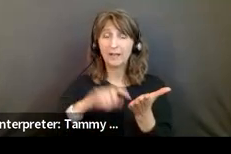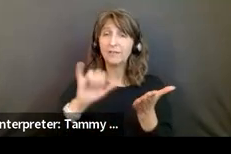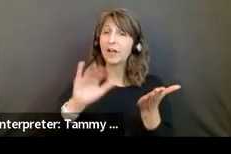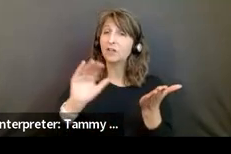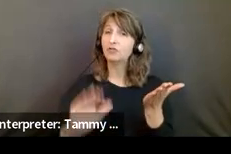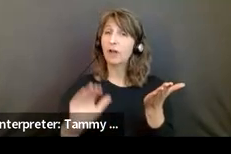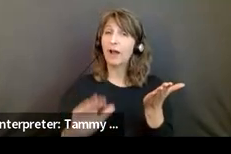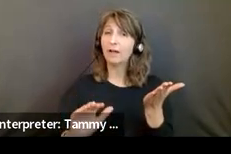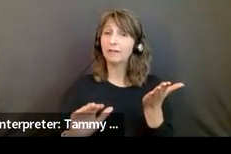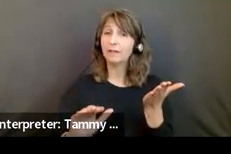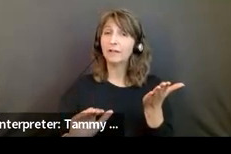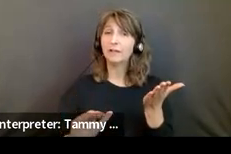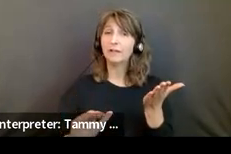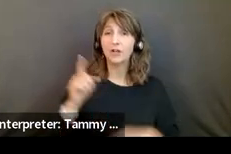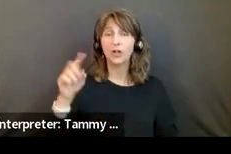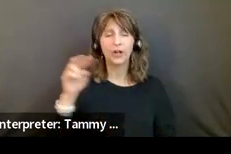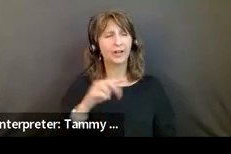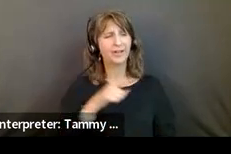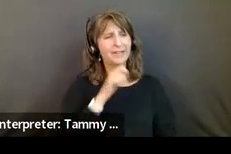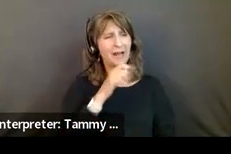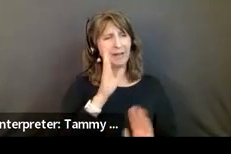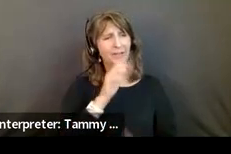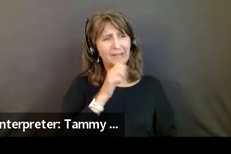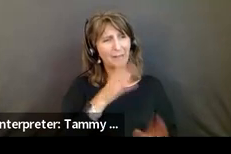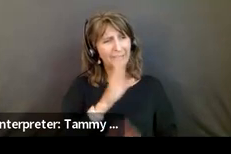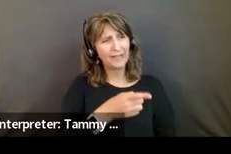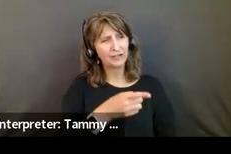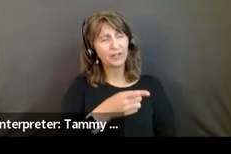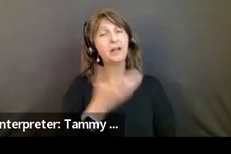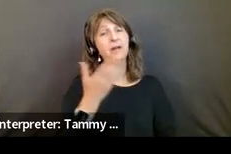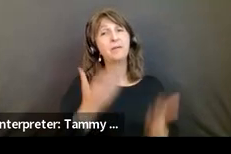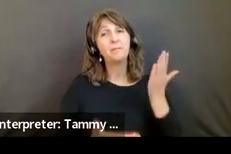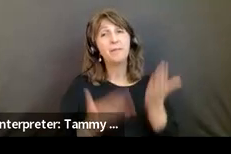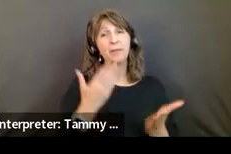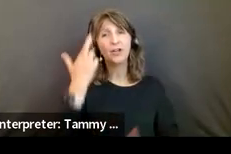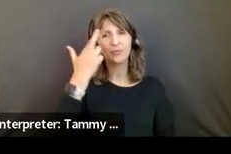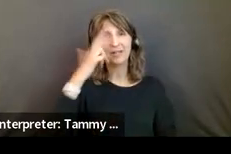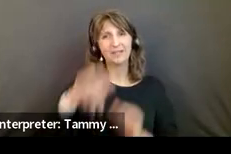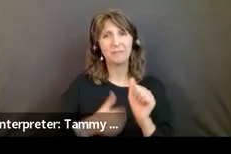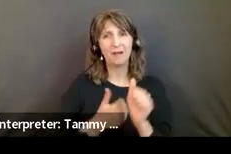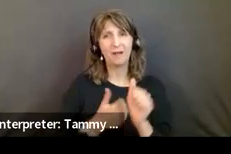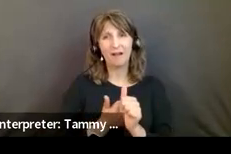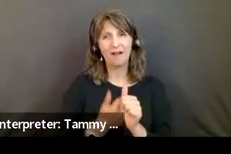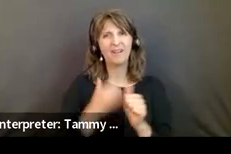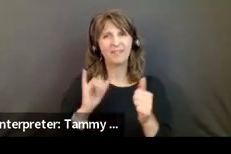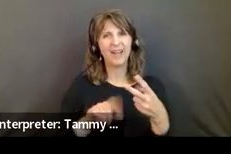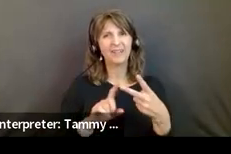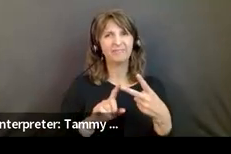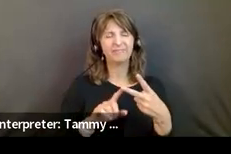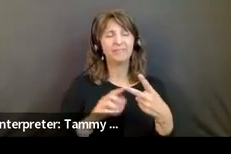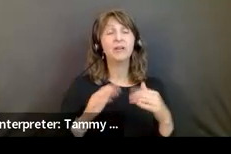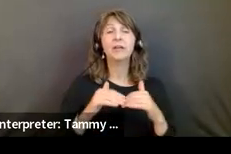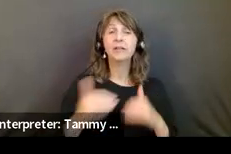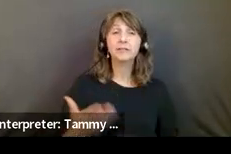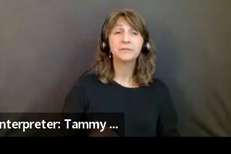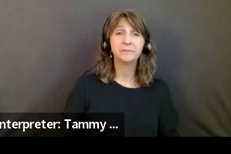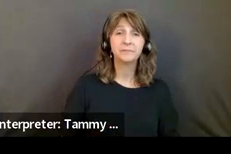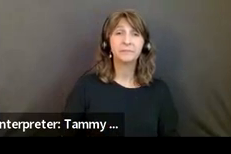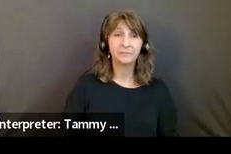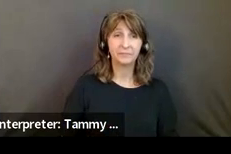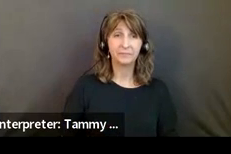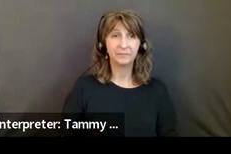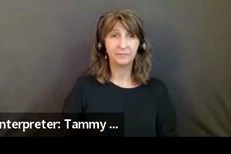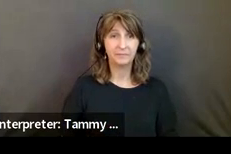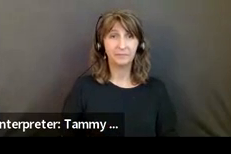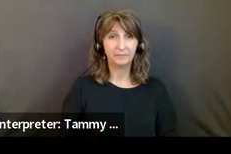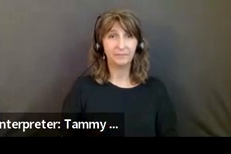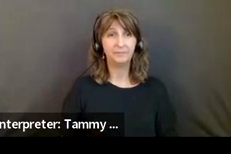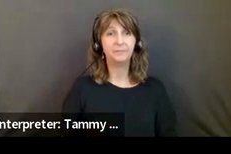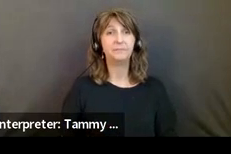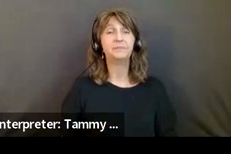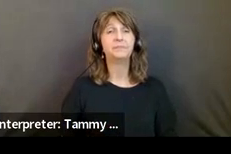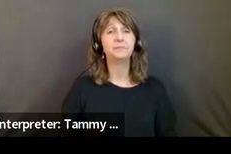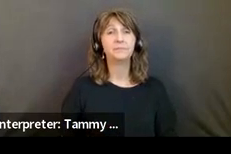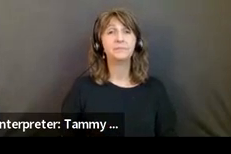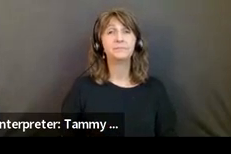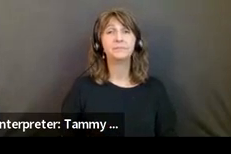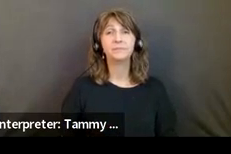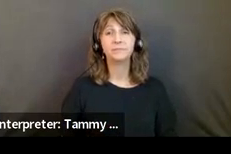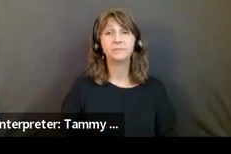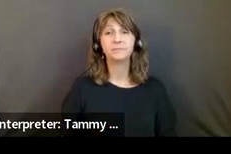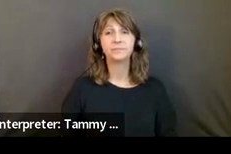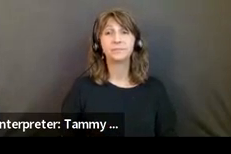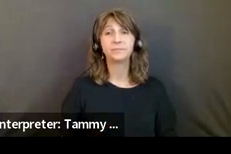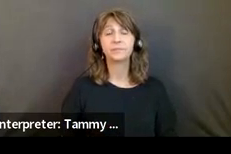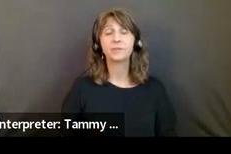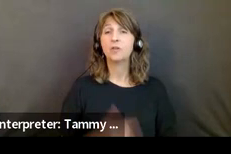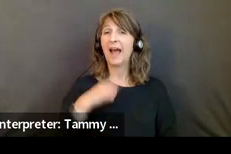There might actually be a call behind the behavior. Next slide. So the reason why I went through those definitions.